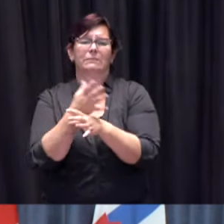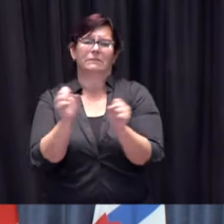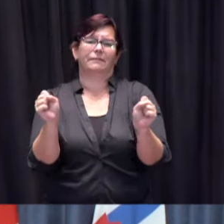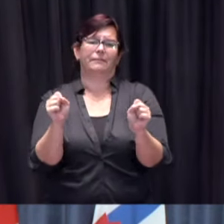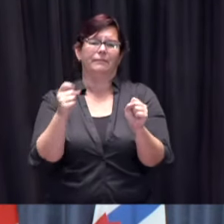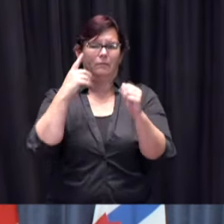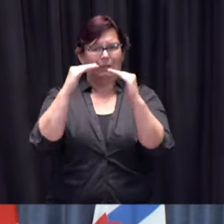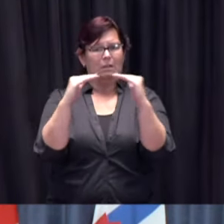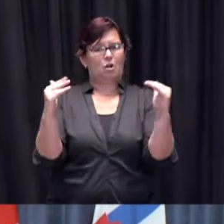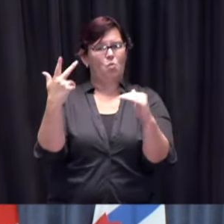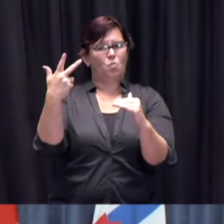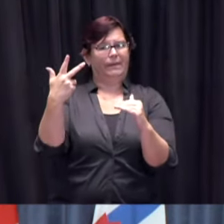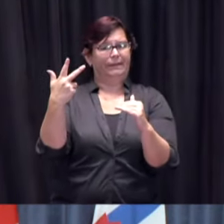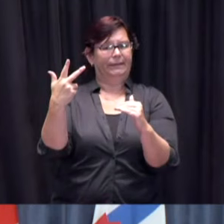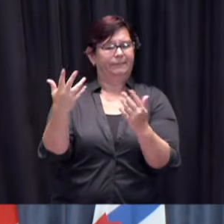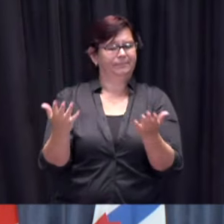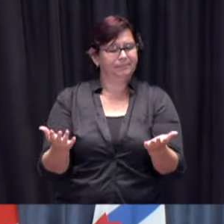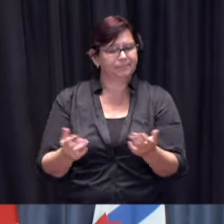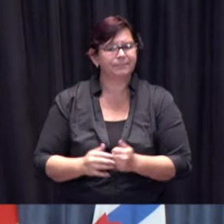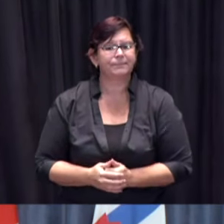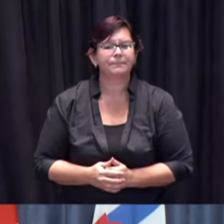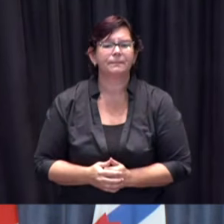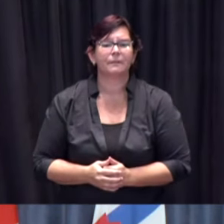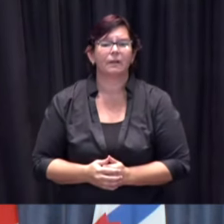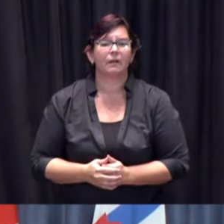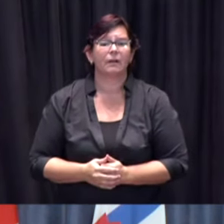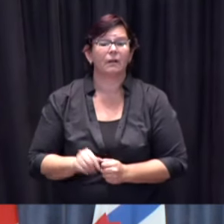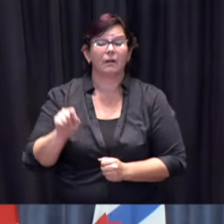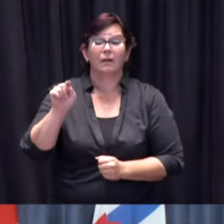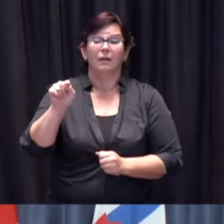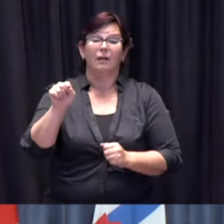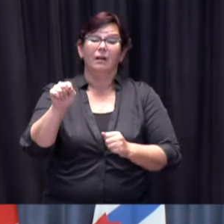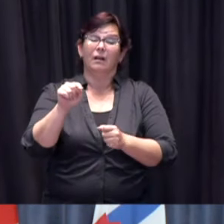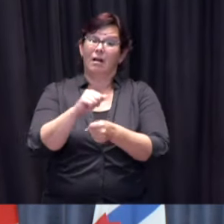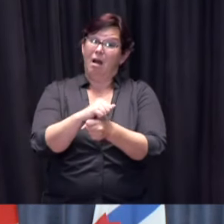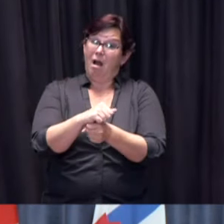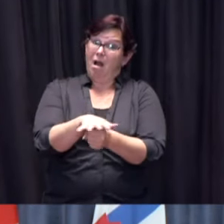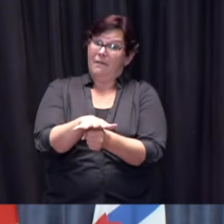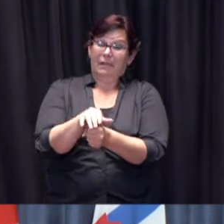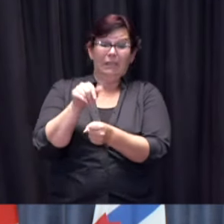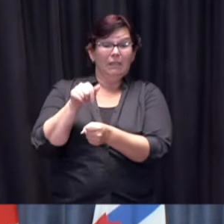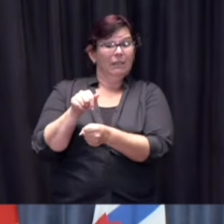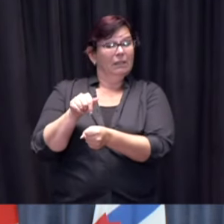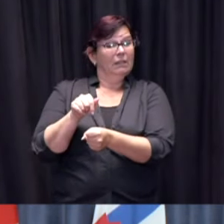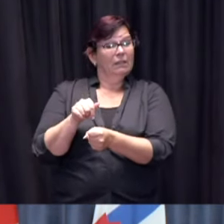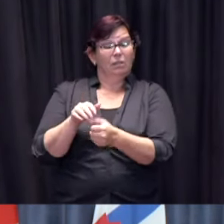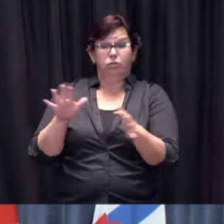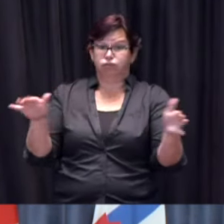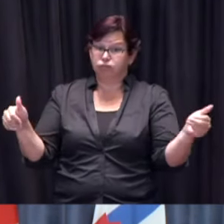Listen responding to a pandemic is challenging even when you know what you're up against.